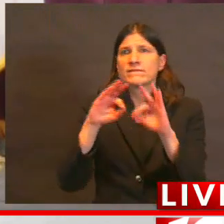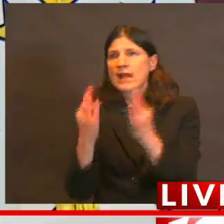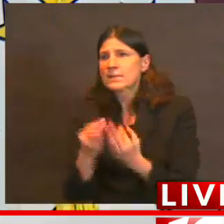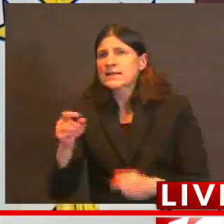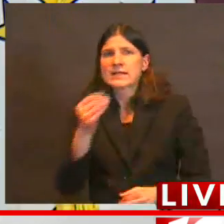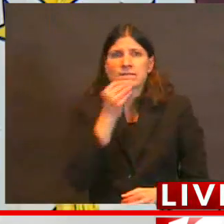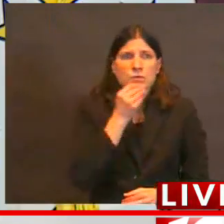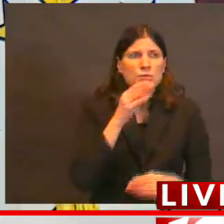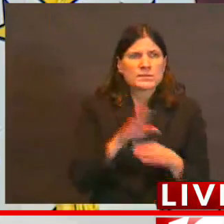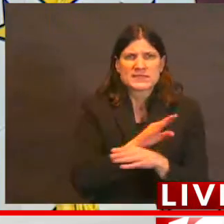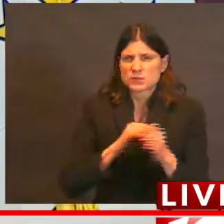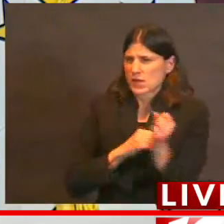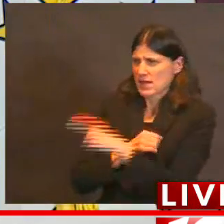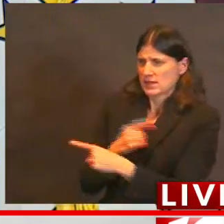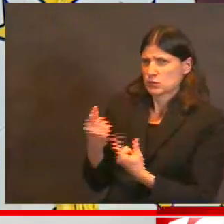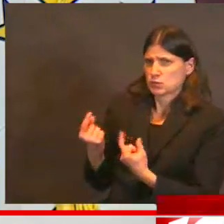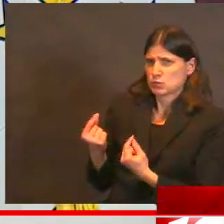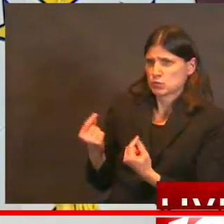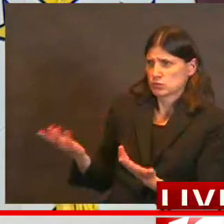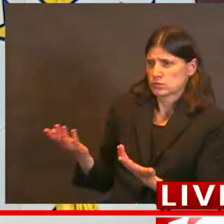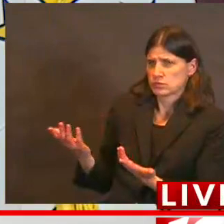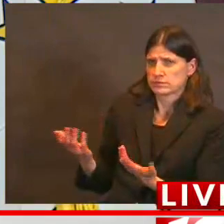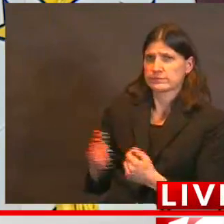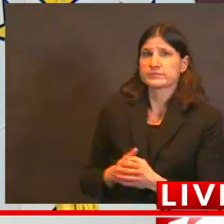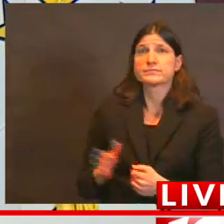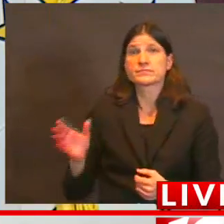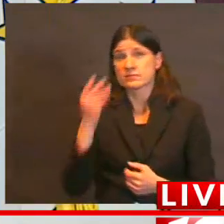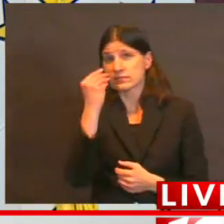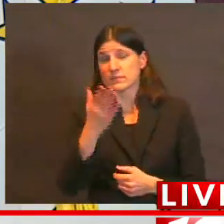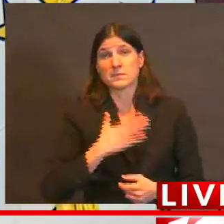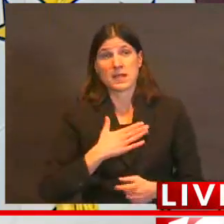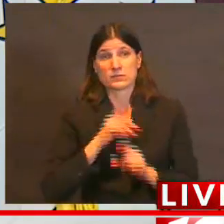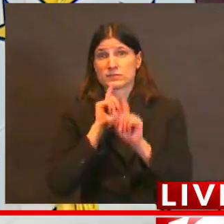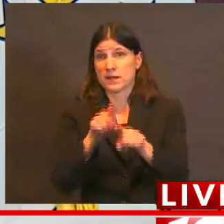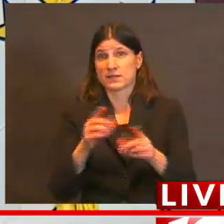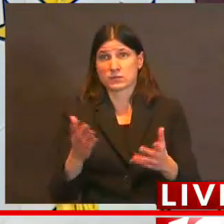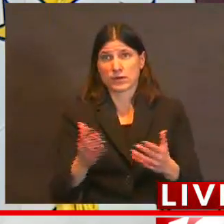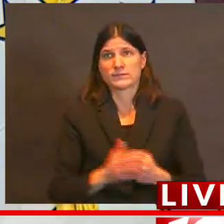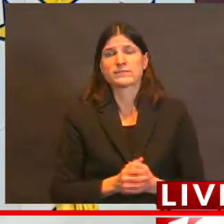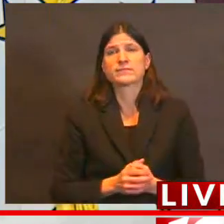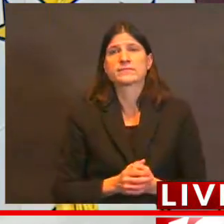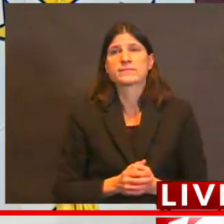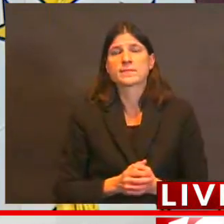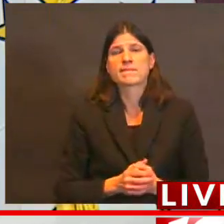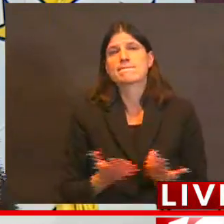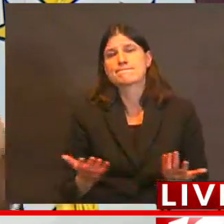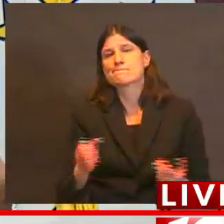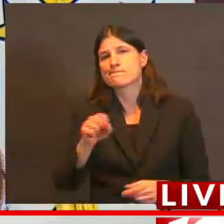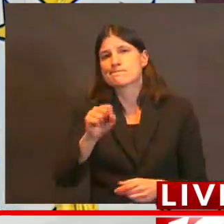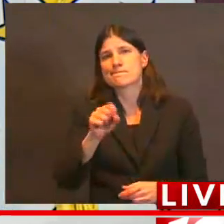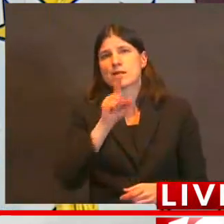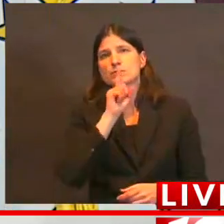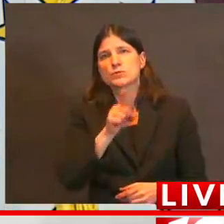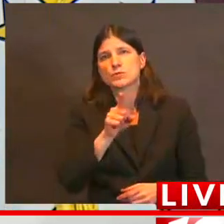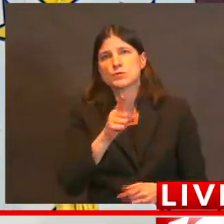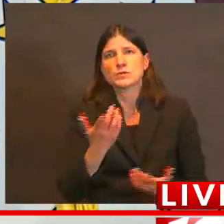GOING FORWARD TO OPEN UP BUSINESSES SO THAT PEOPLE CAN EARN A LIVING FEED THEIR FAMILIES AND NOT